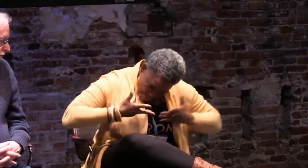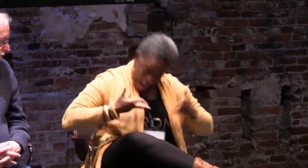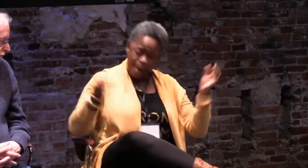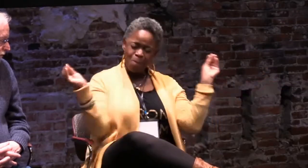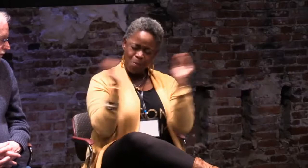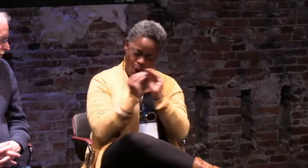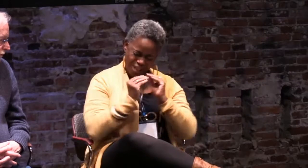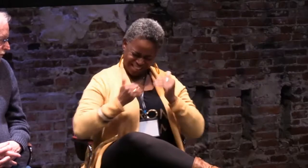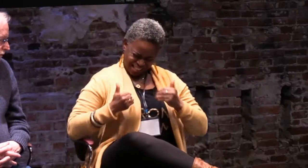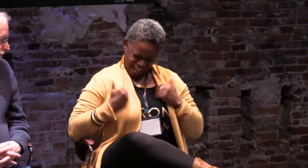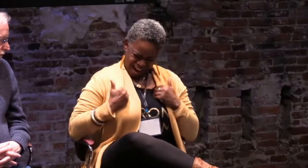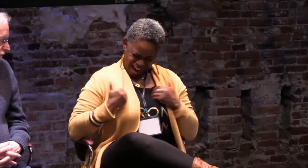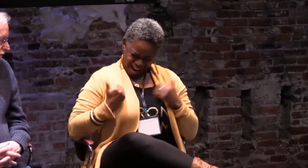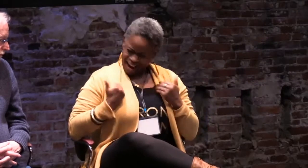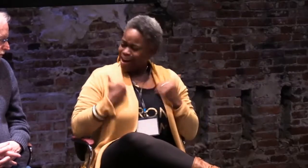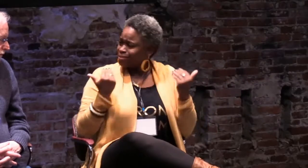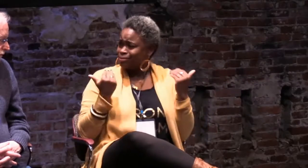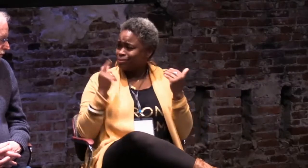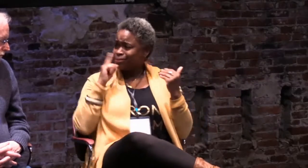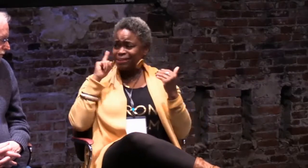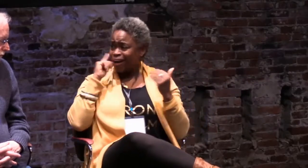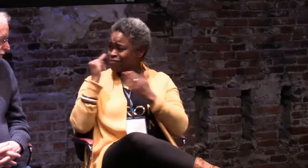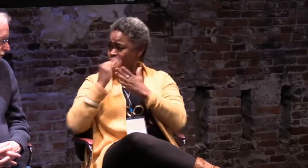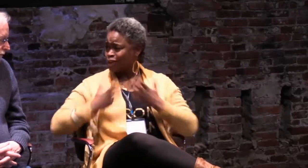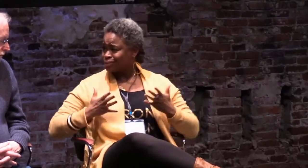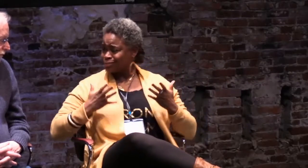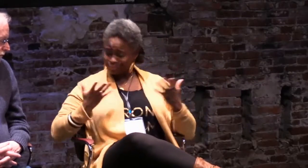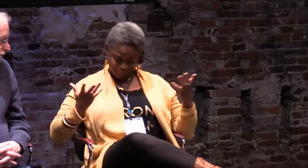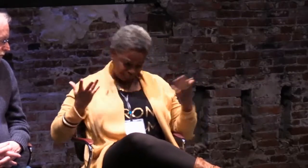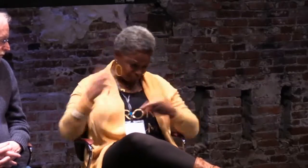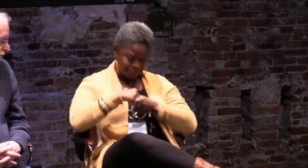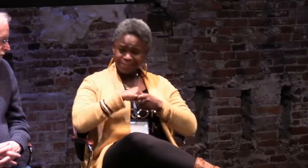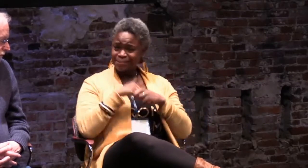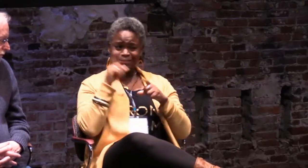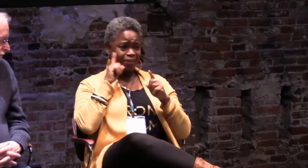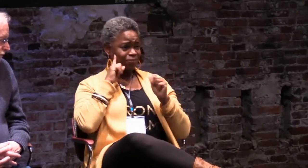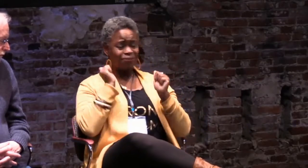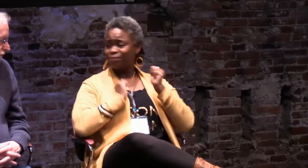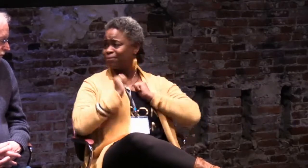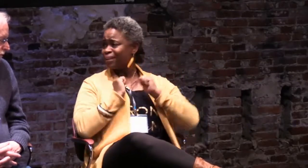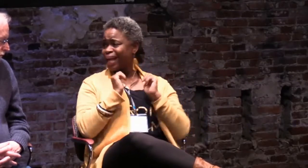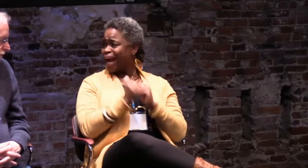Well we got all of us here, but where are the younger deaf artists?